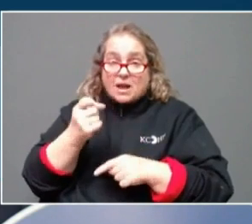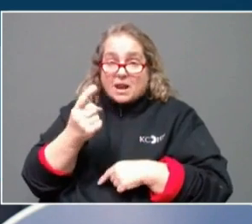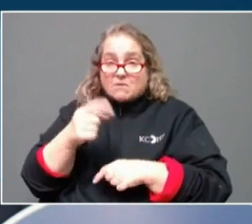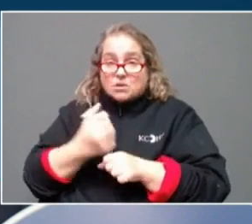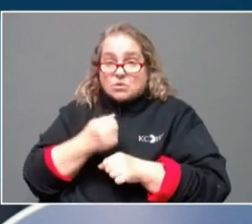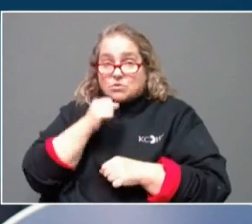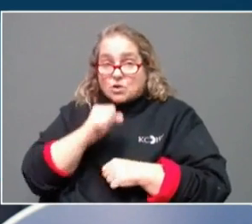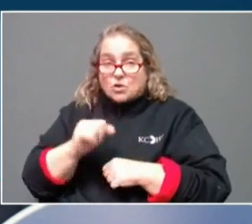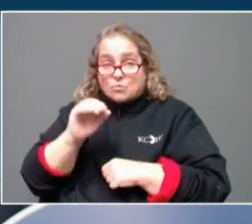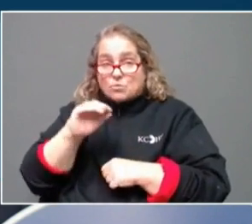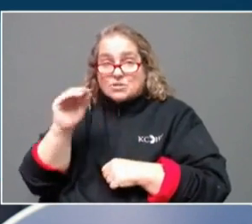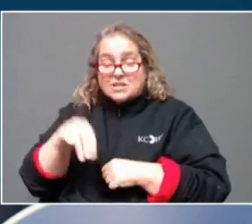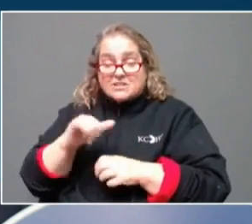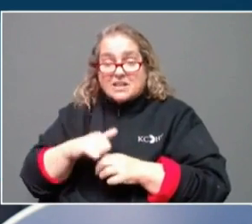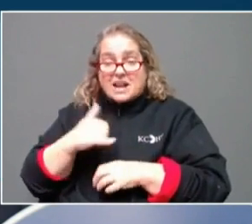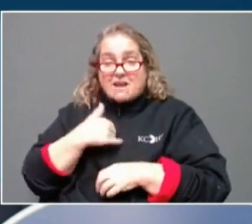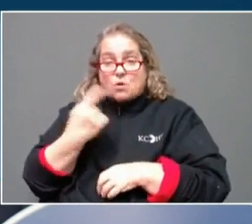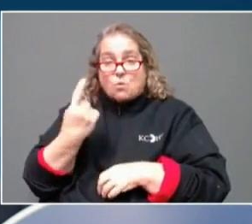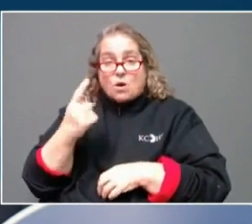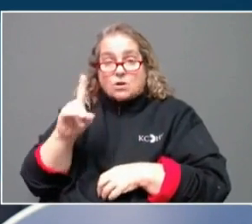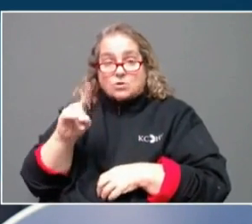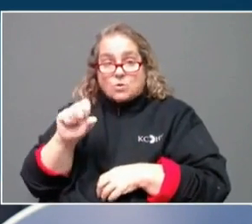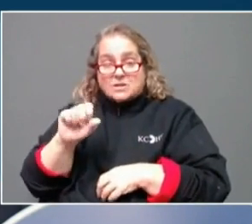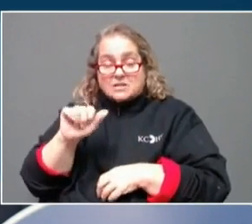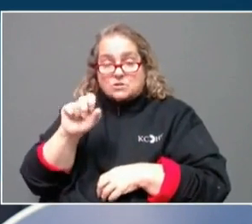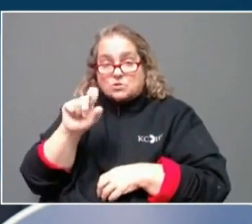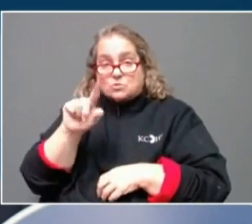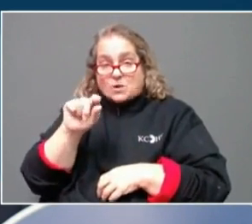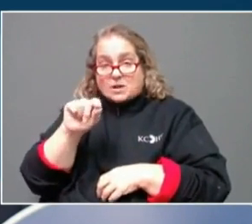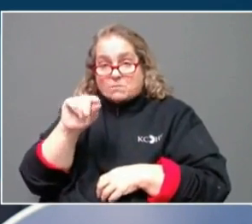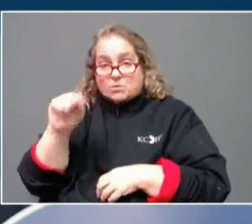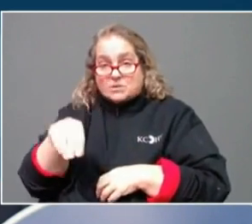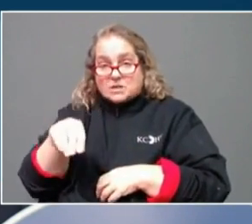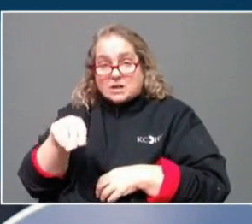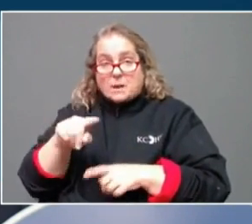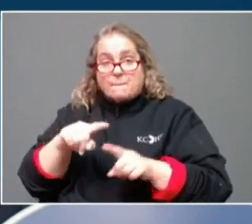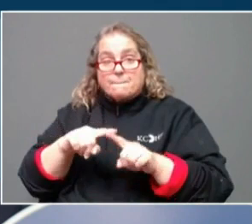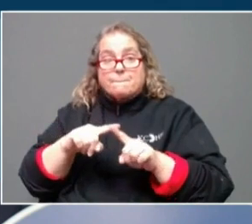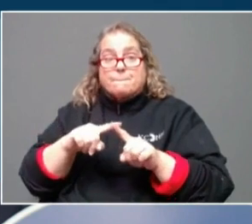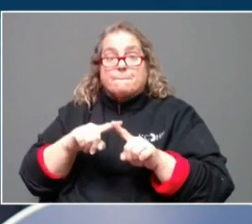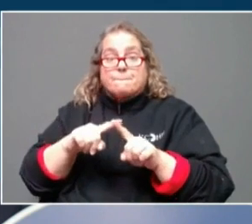least one dose is 20% and I already shared that But percent that are fully